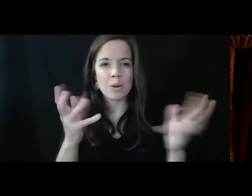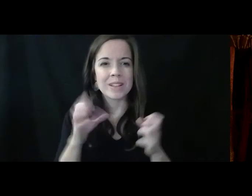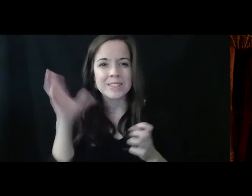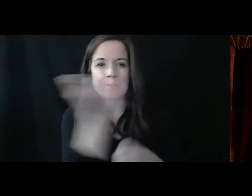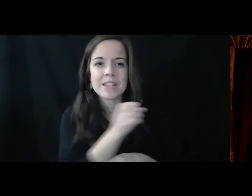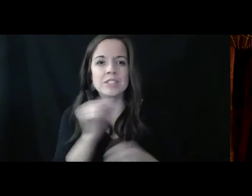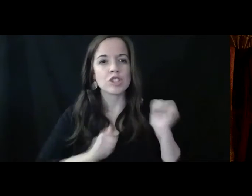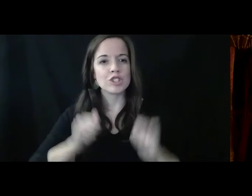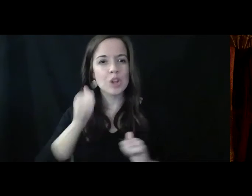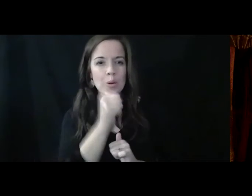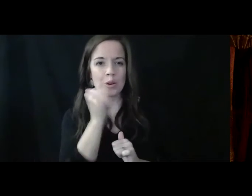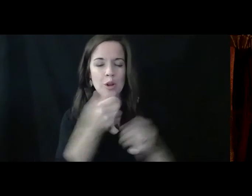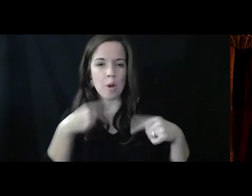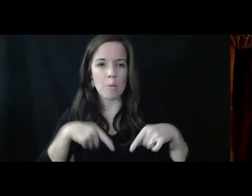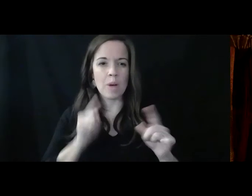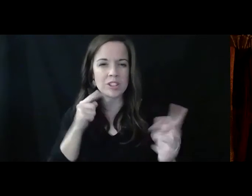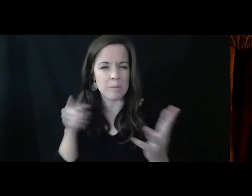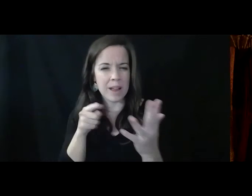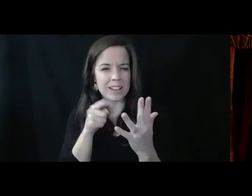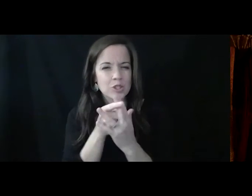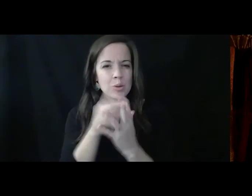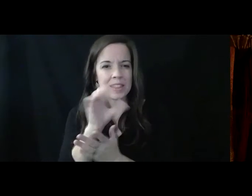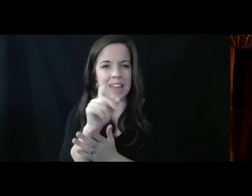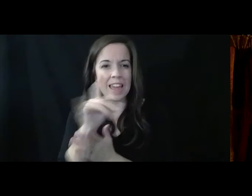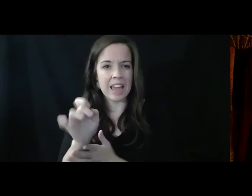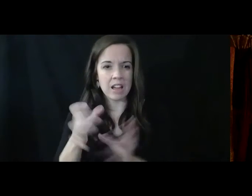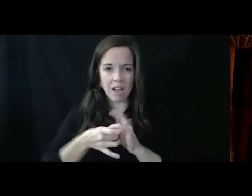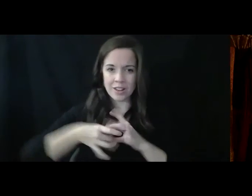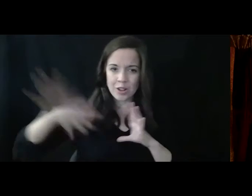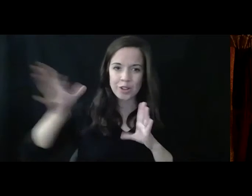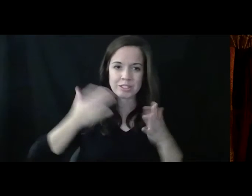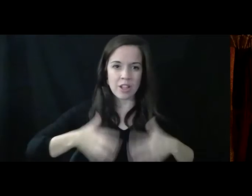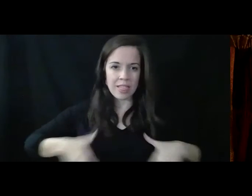as she breaks through the cake // unhooks her lingerie // La Virgen de Guadalupe